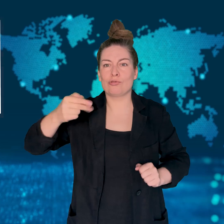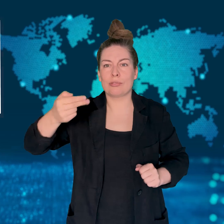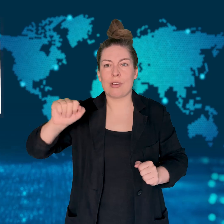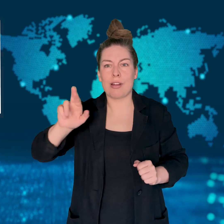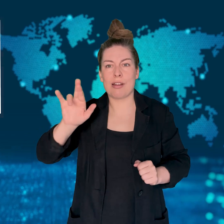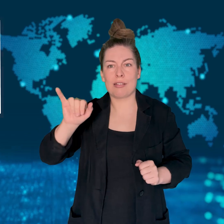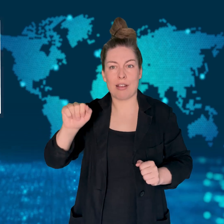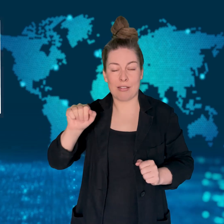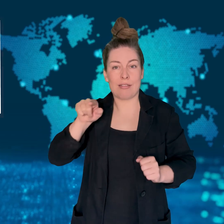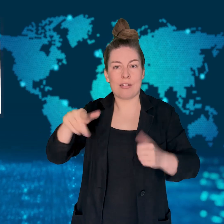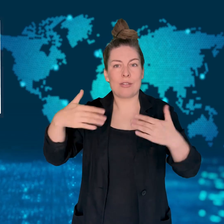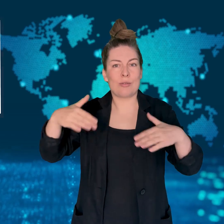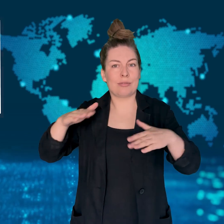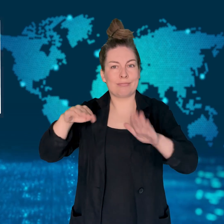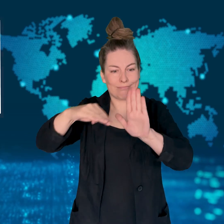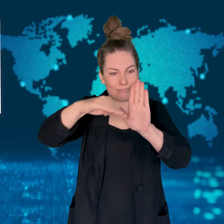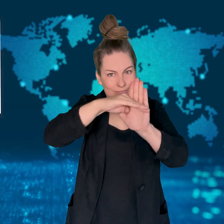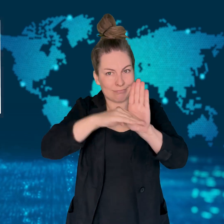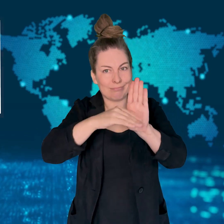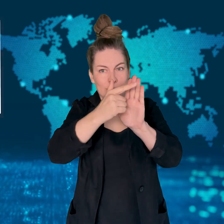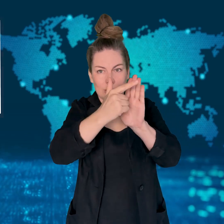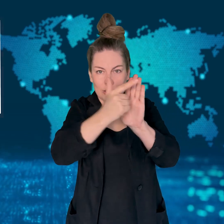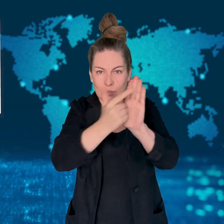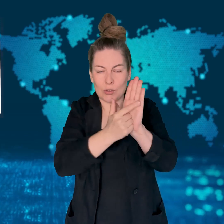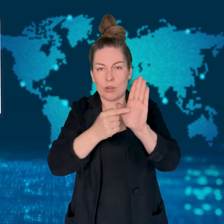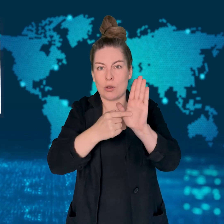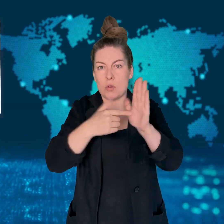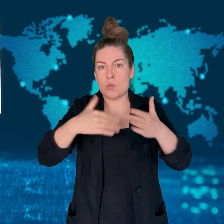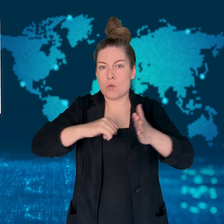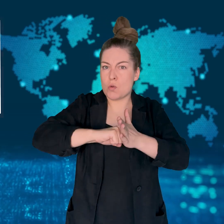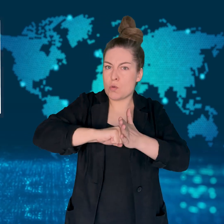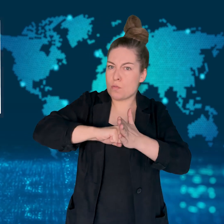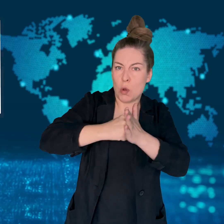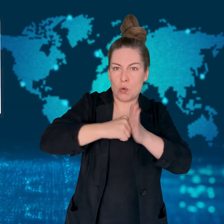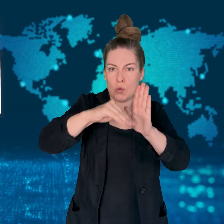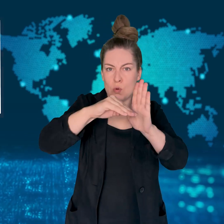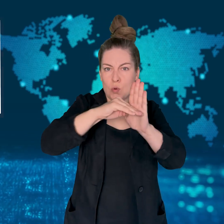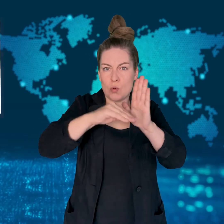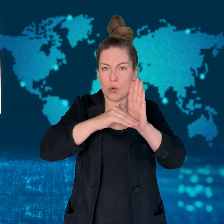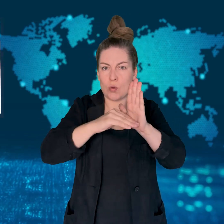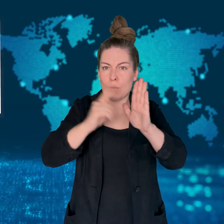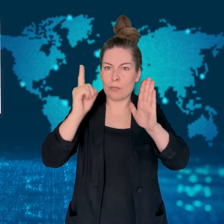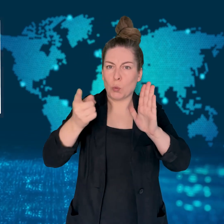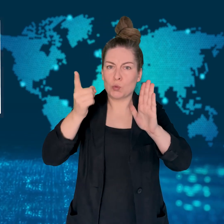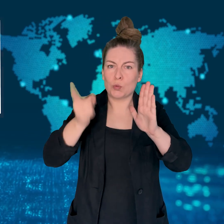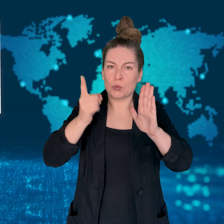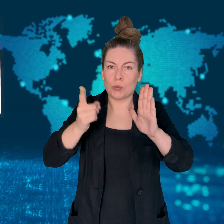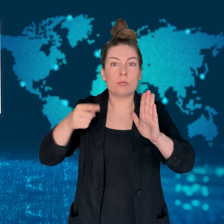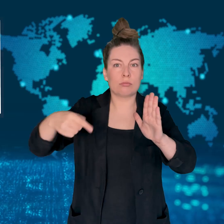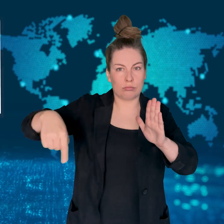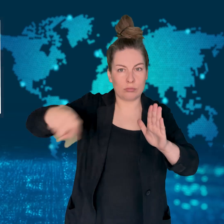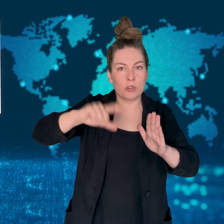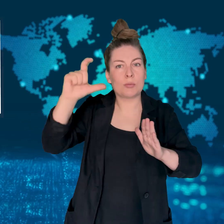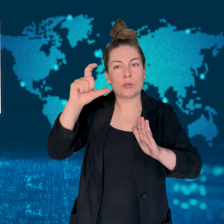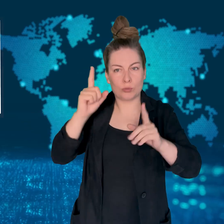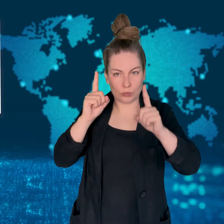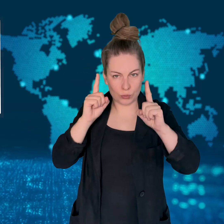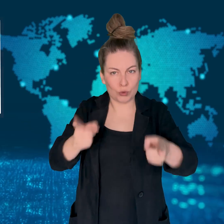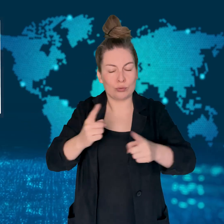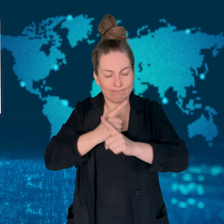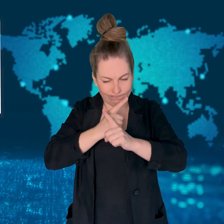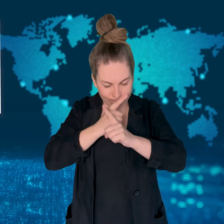Sharia law which holds strict regulations and requirements that